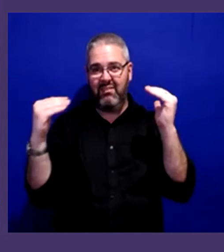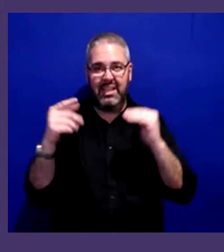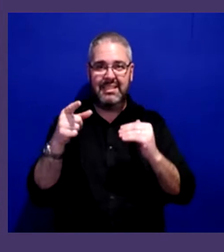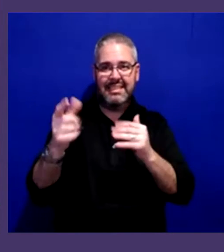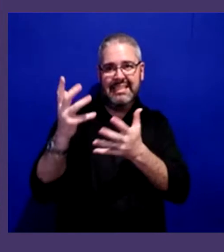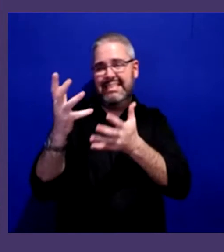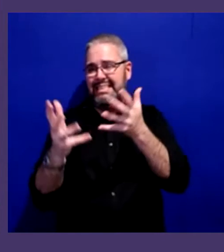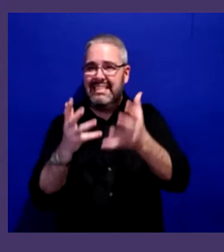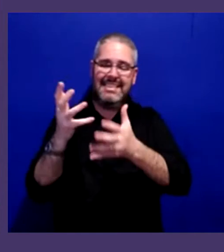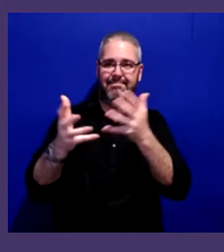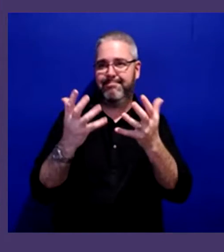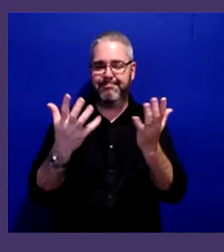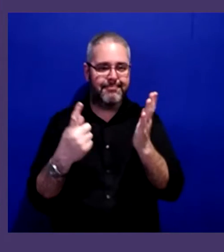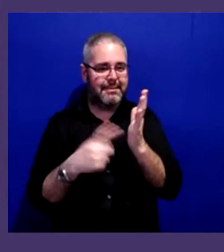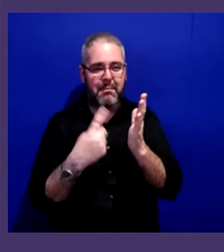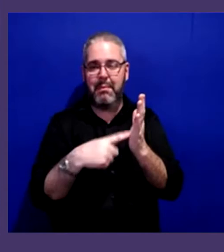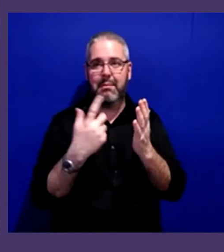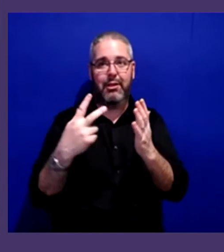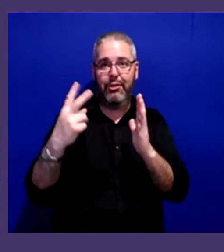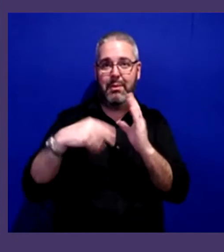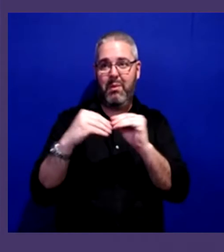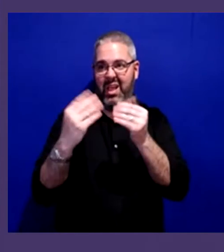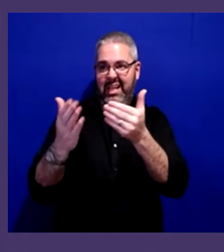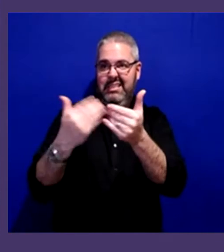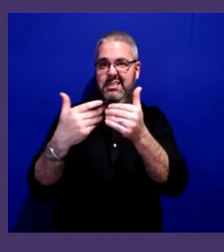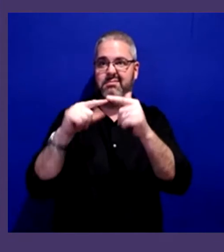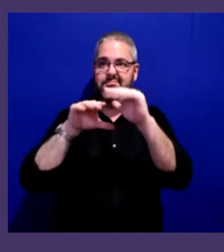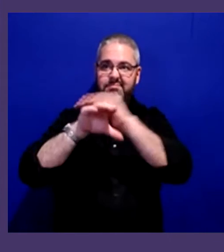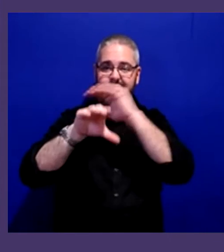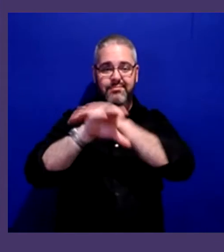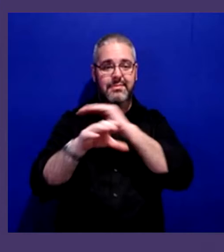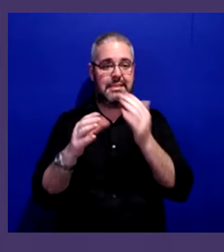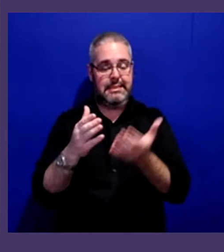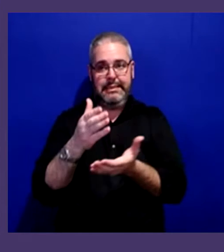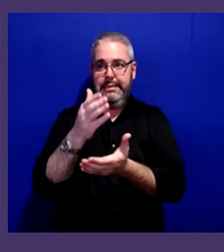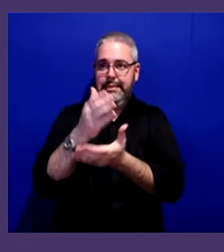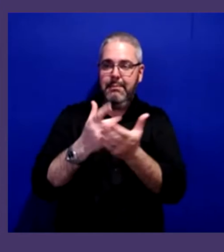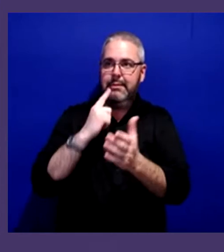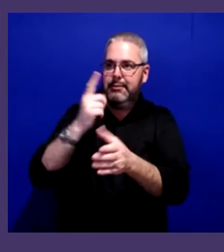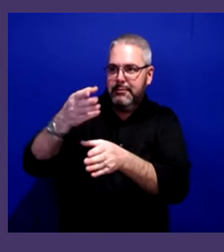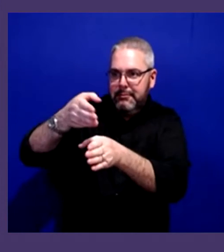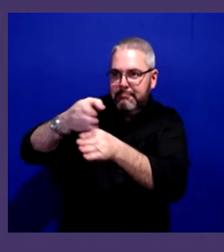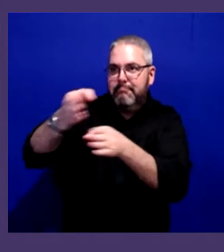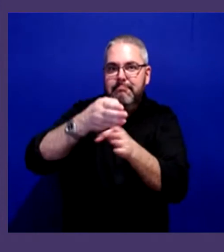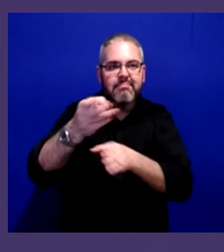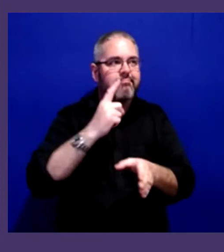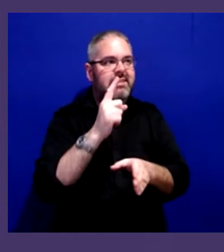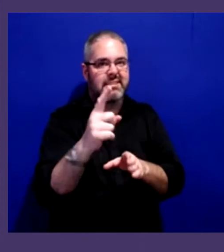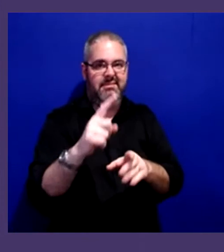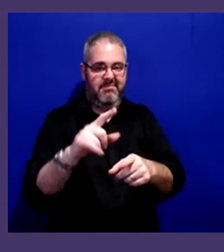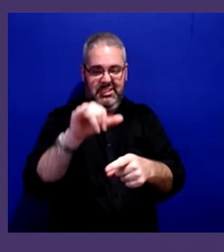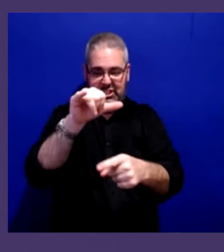the reading easier to access. There are fields where I think terminology is just inherently more complex.